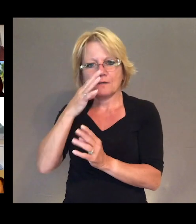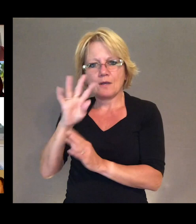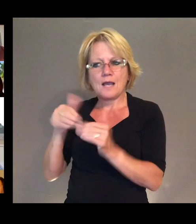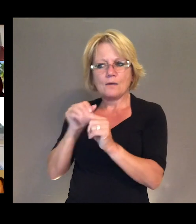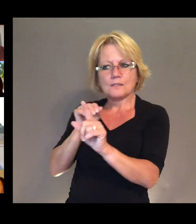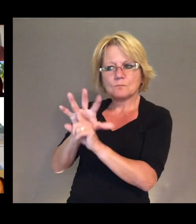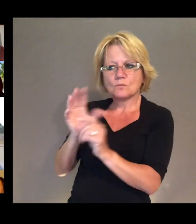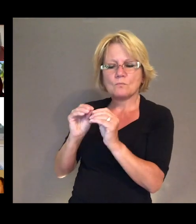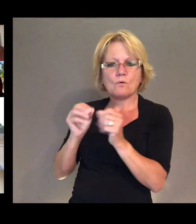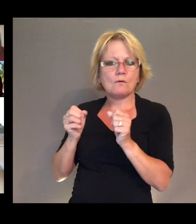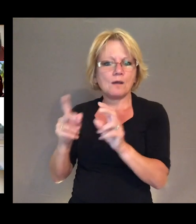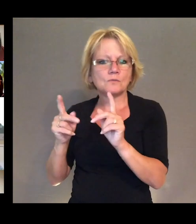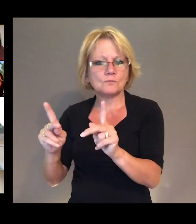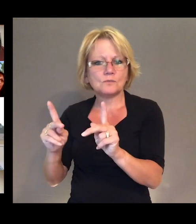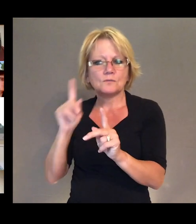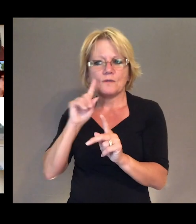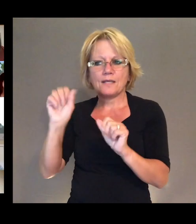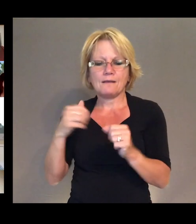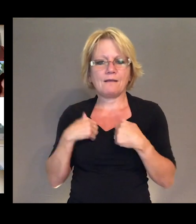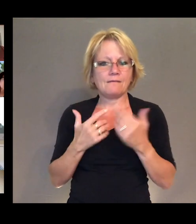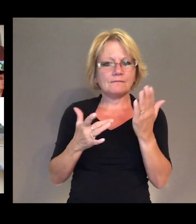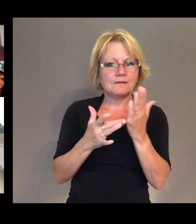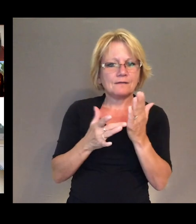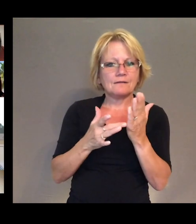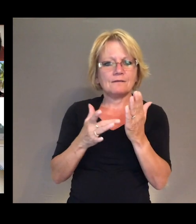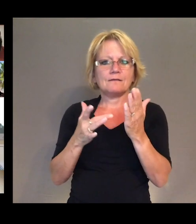where career and technical education is valuable to them.